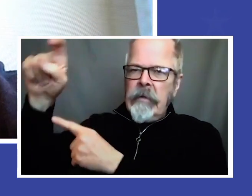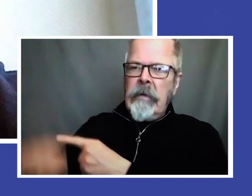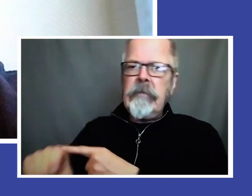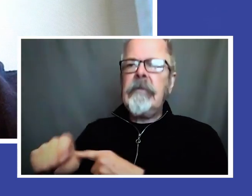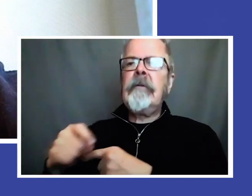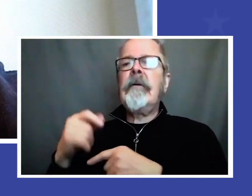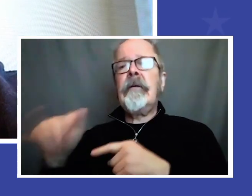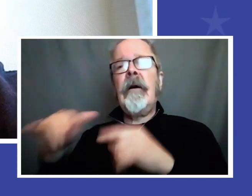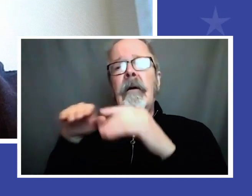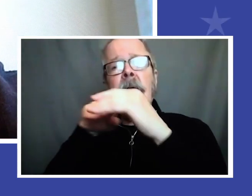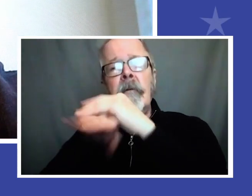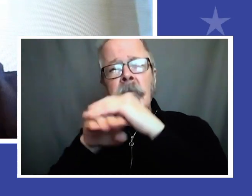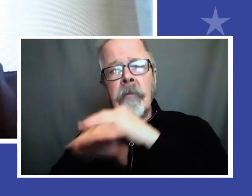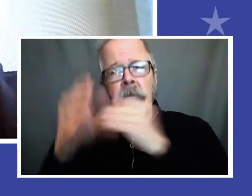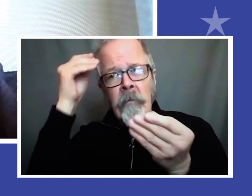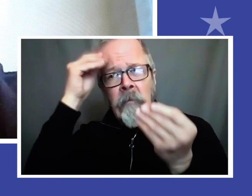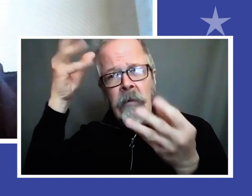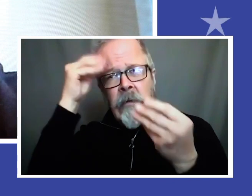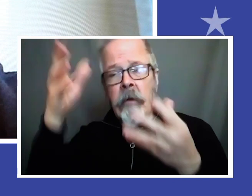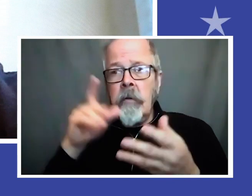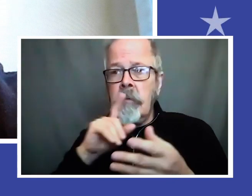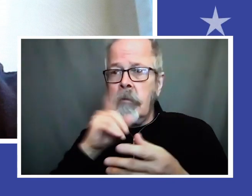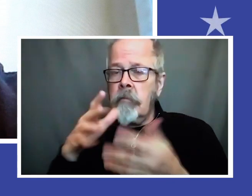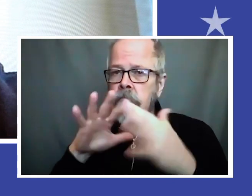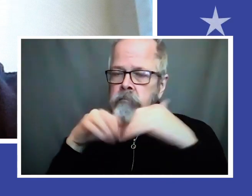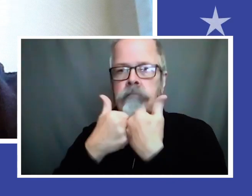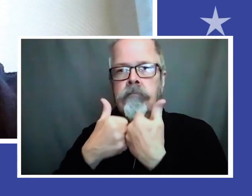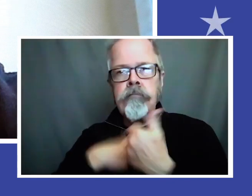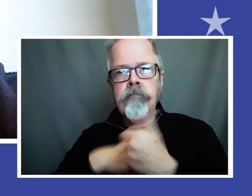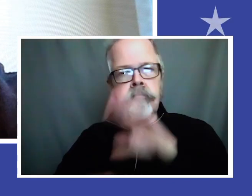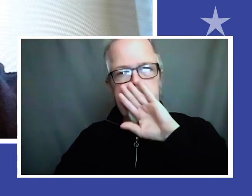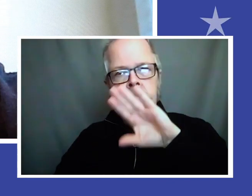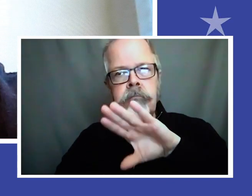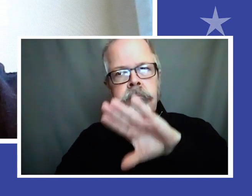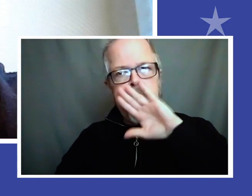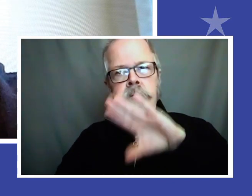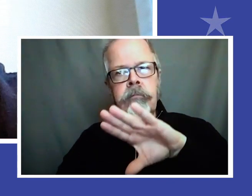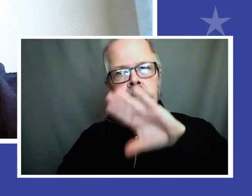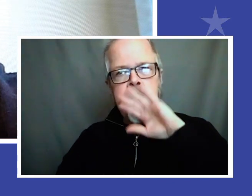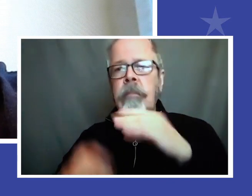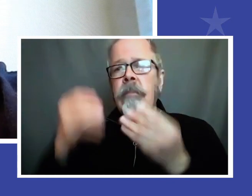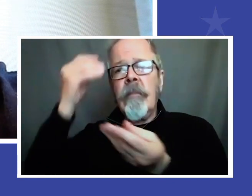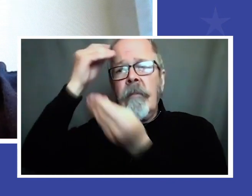with the access of information as it stands.